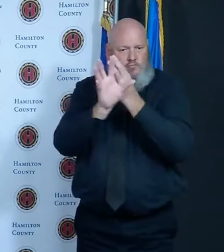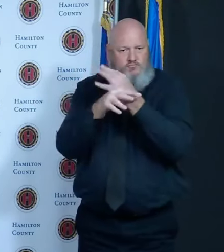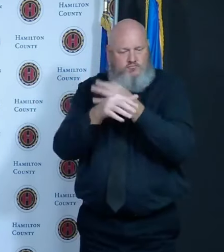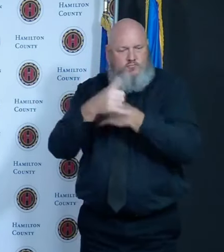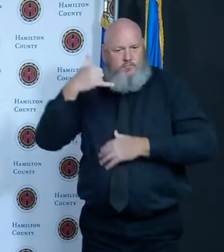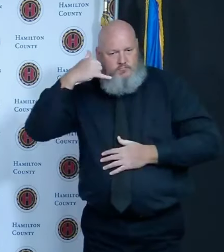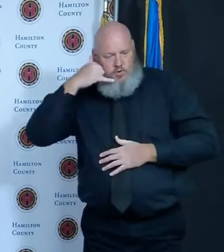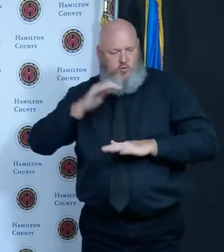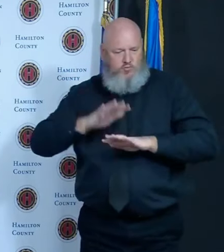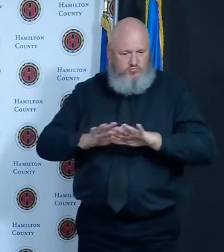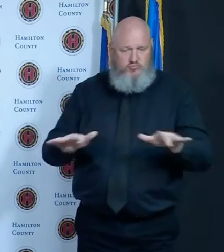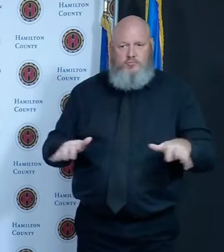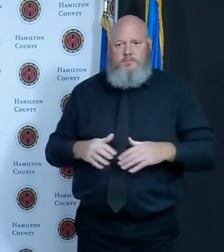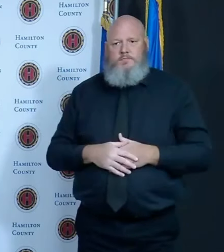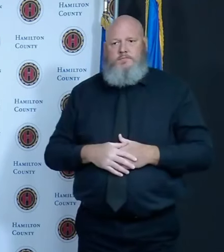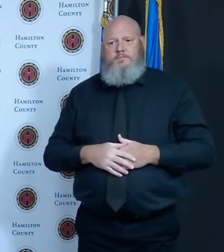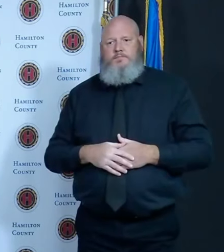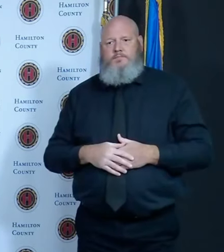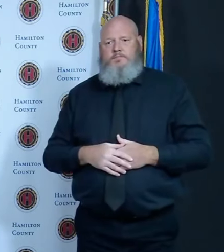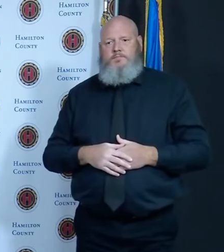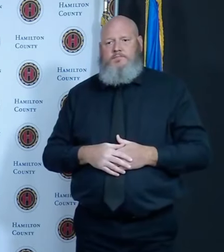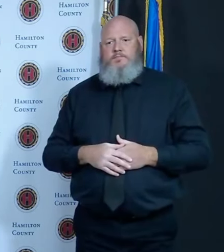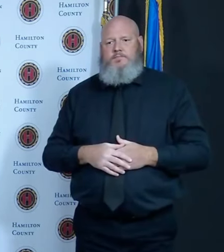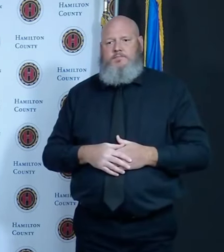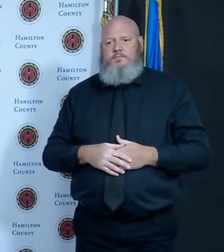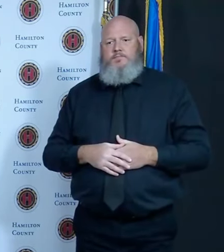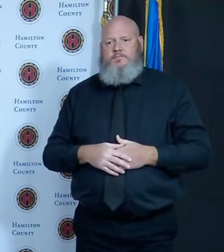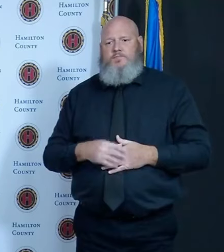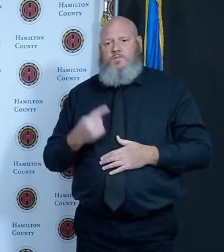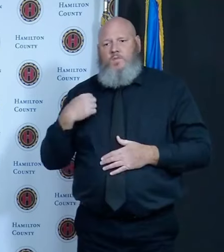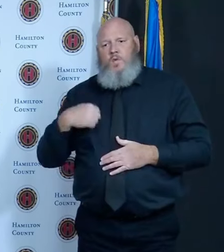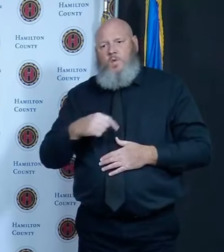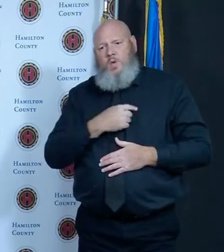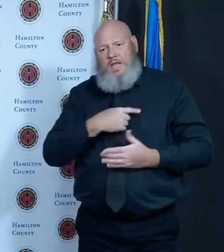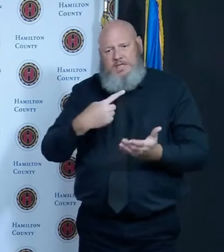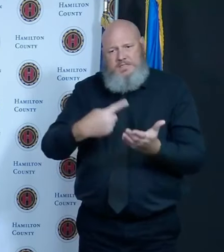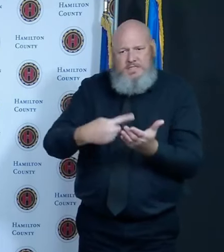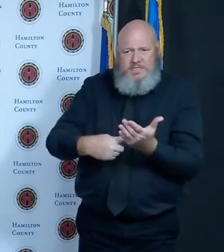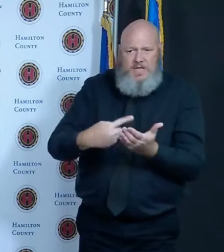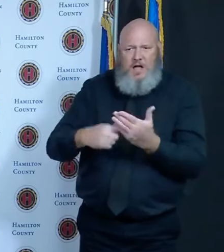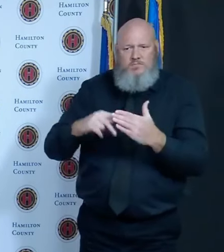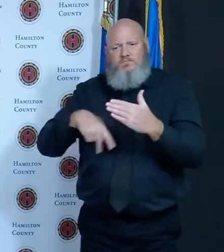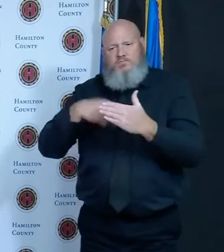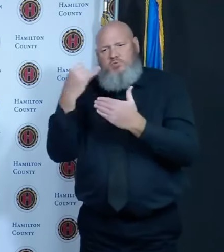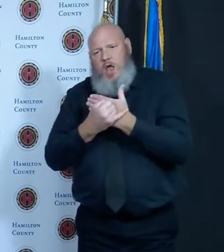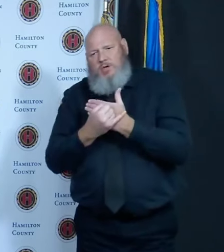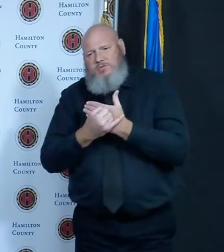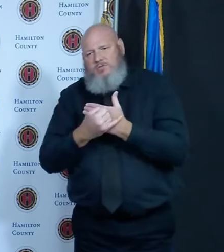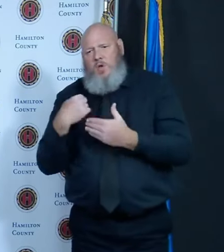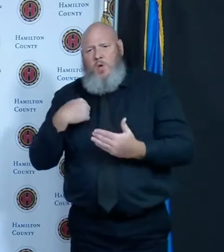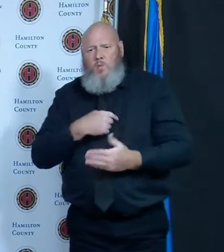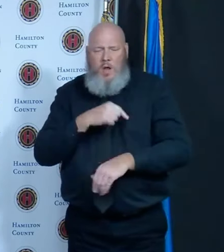where we are able to discuss projects that they're working on but at the same time